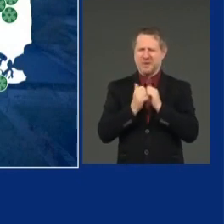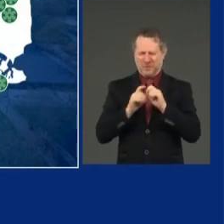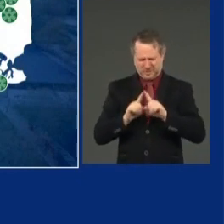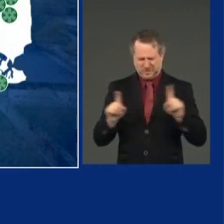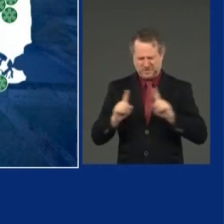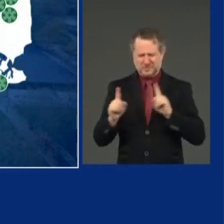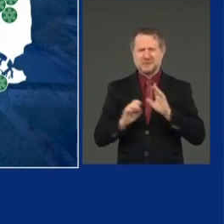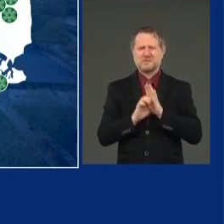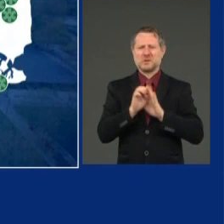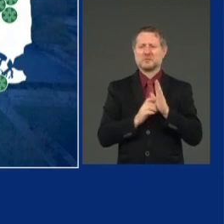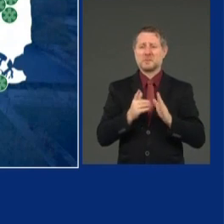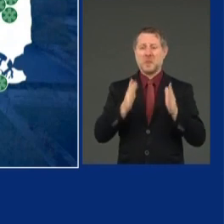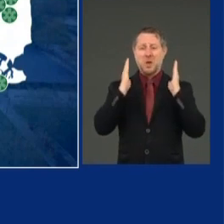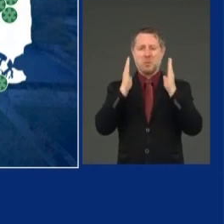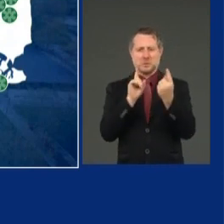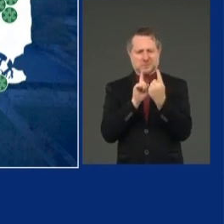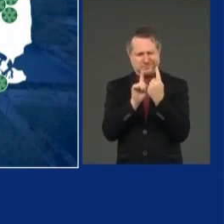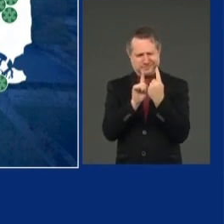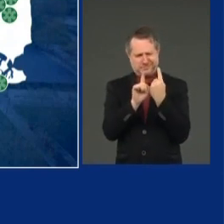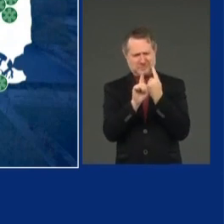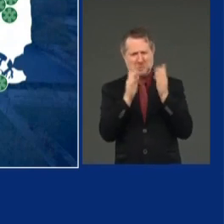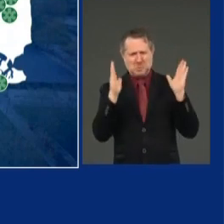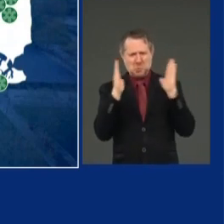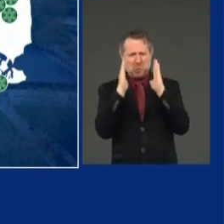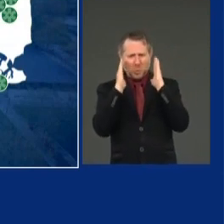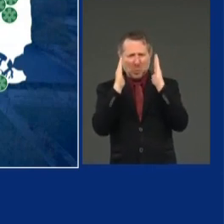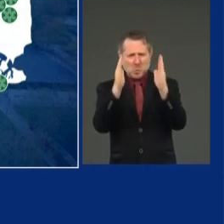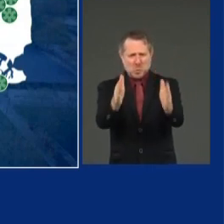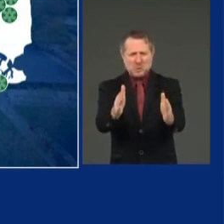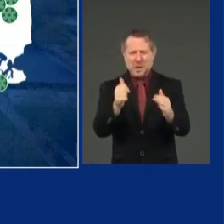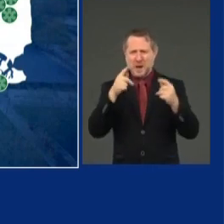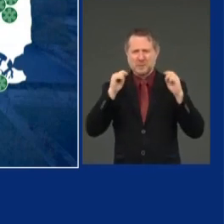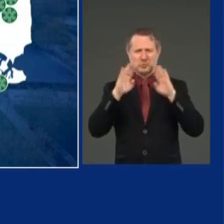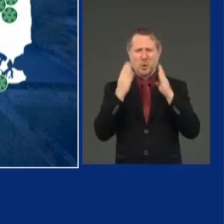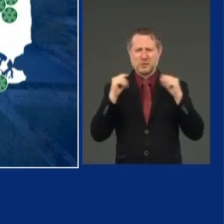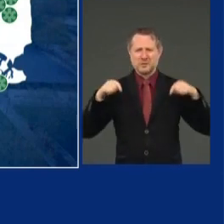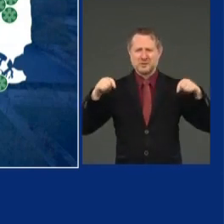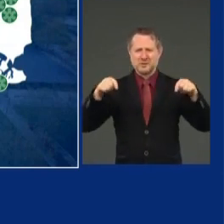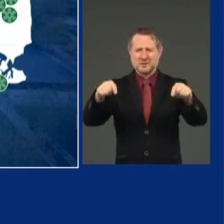HOW DO YOU SOCIALLY DISTANCE IN AN ELEVATOR, IN A PUBLIC HOUSING COMPLEX?